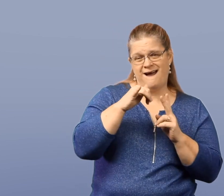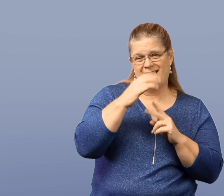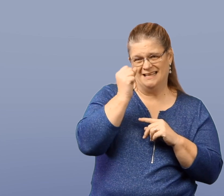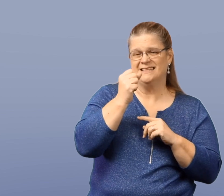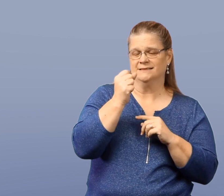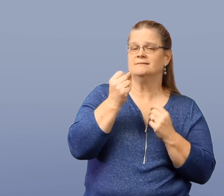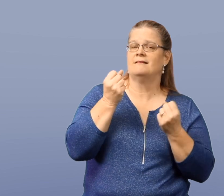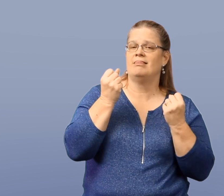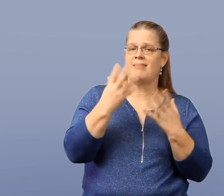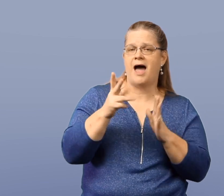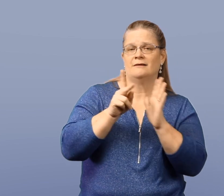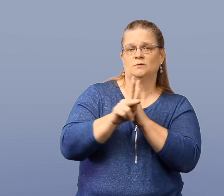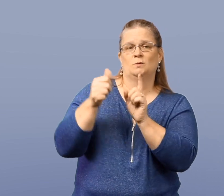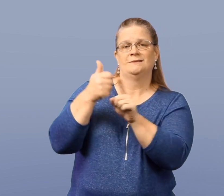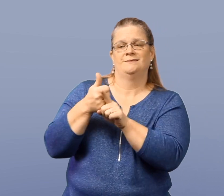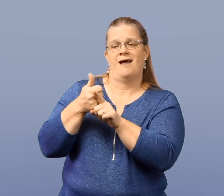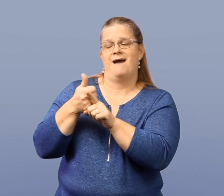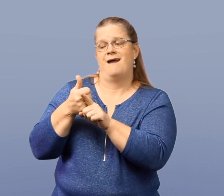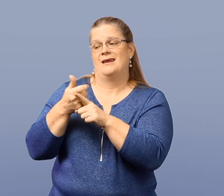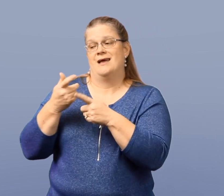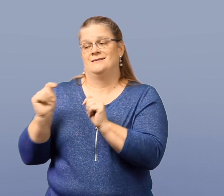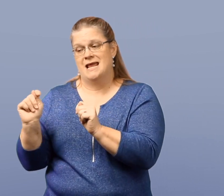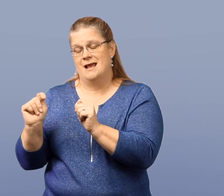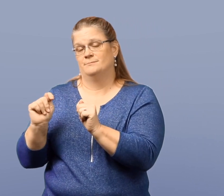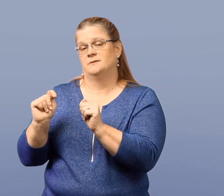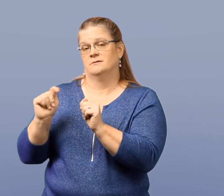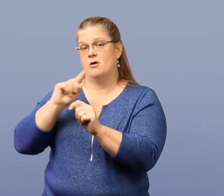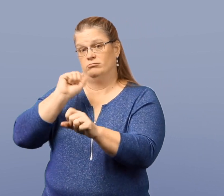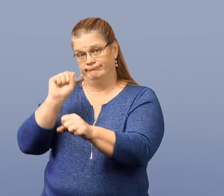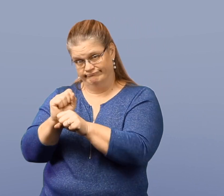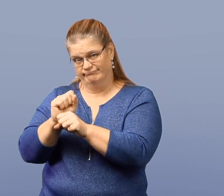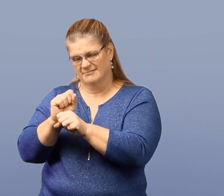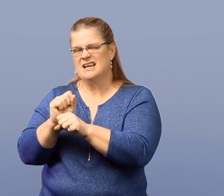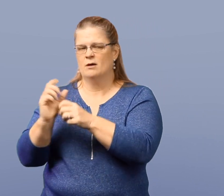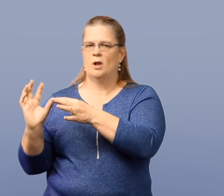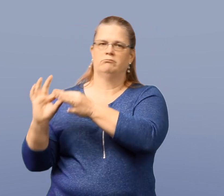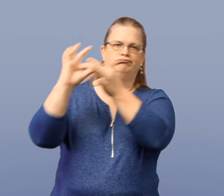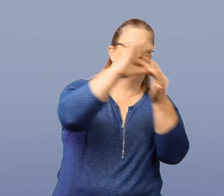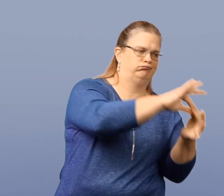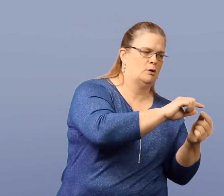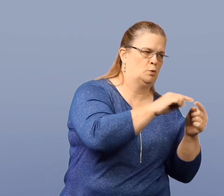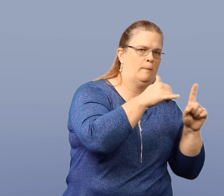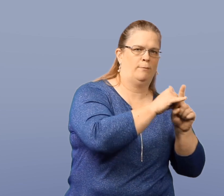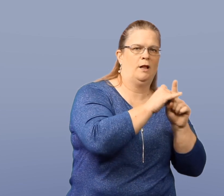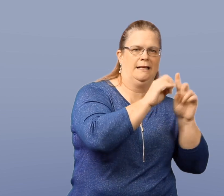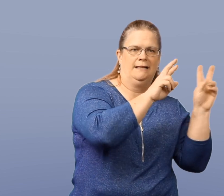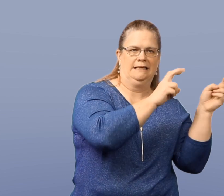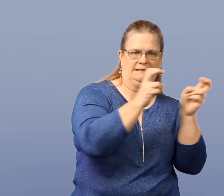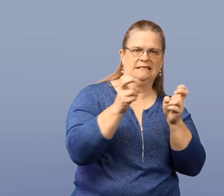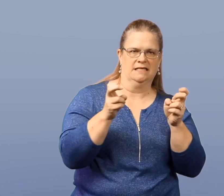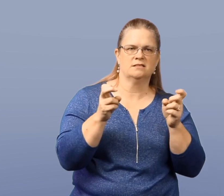The rationale behind that is that there's a strong correlation between suicide attempts and bullying issues.